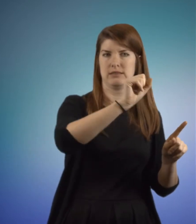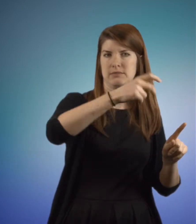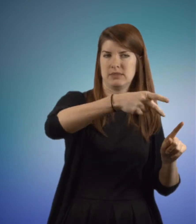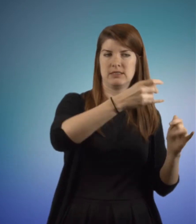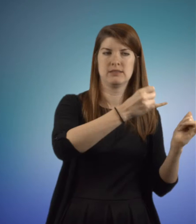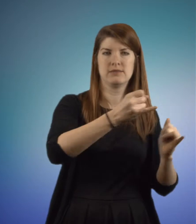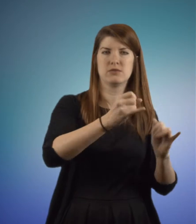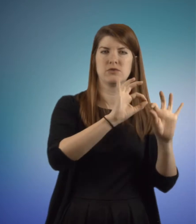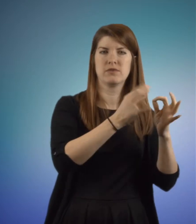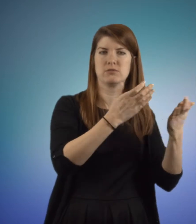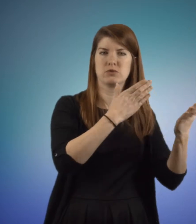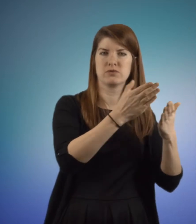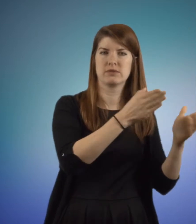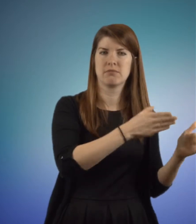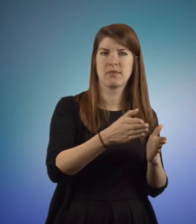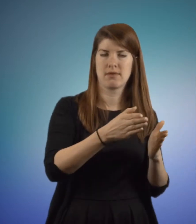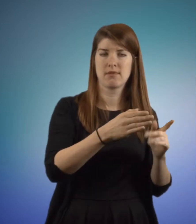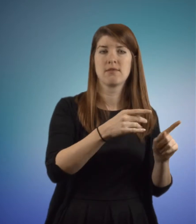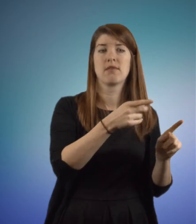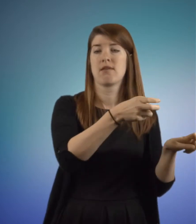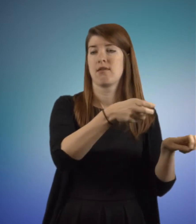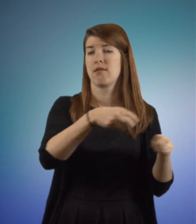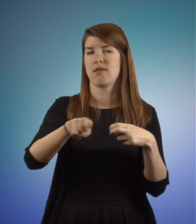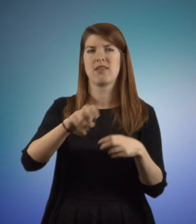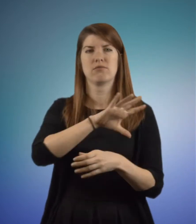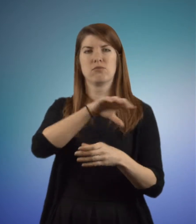occurs within 60 days of parent signing consent.